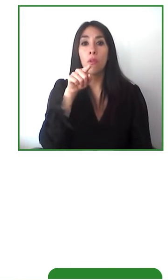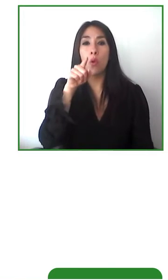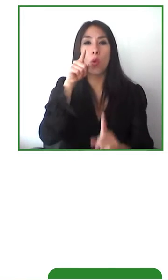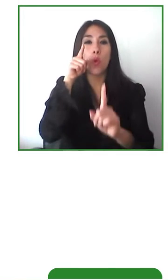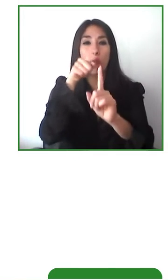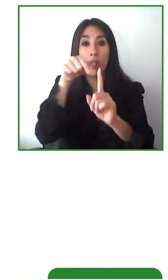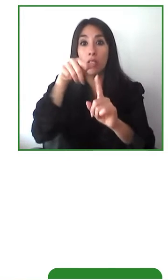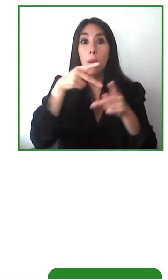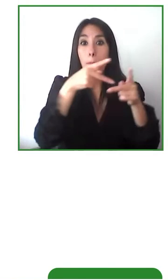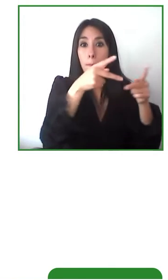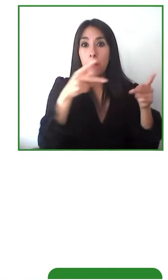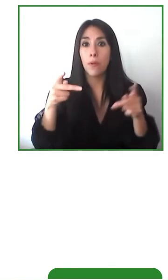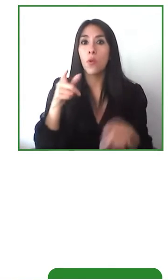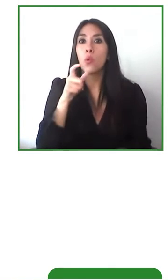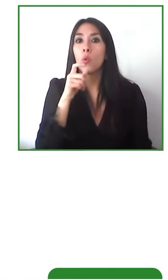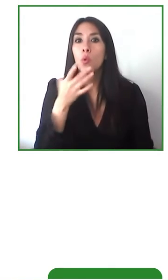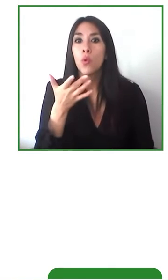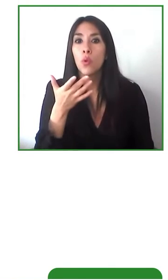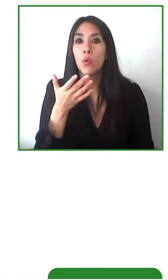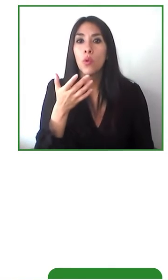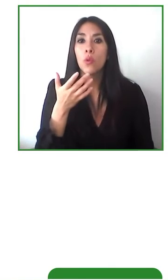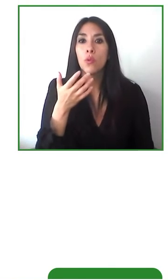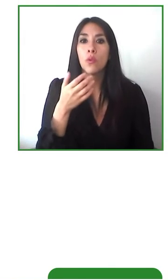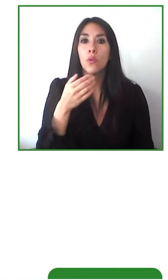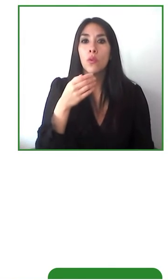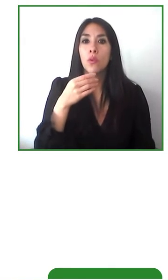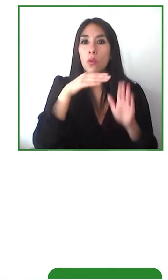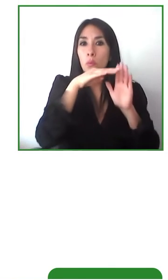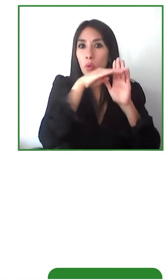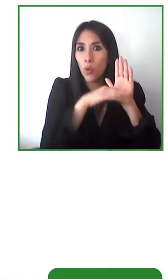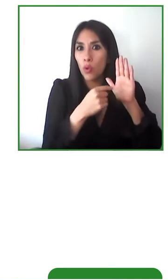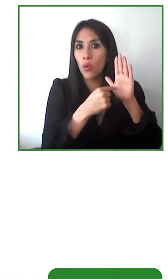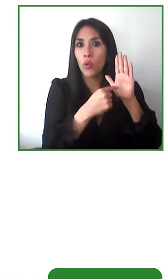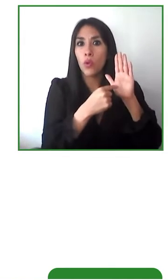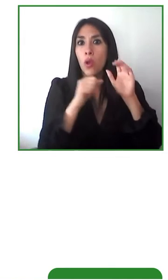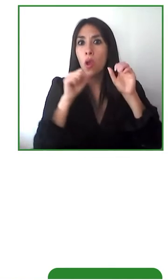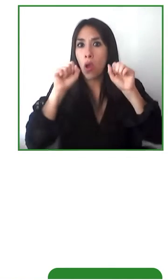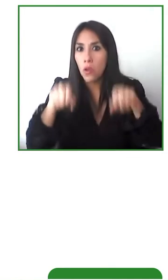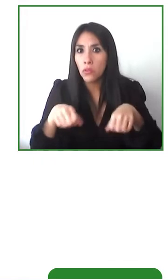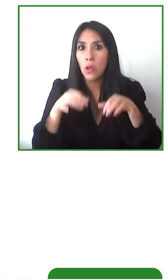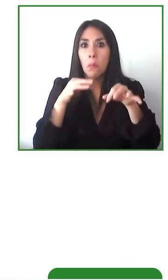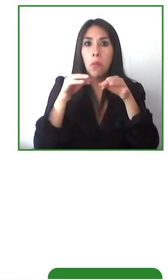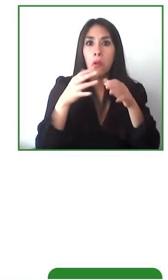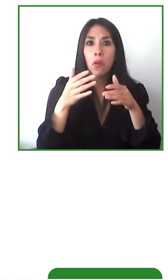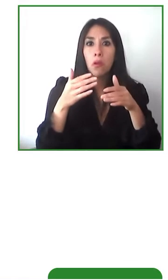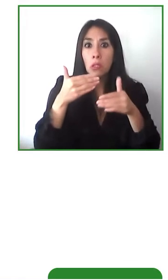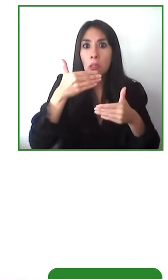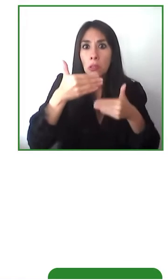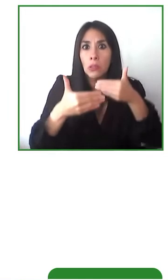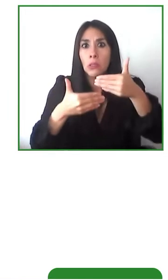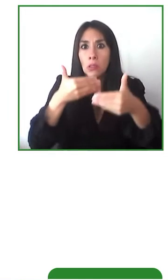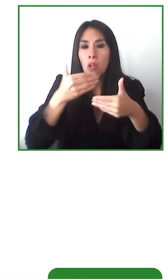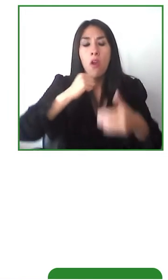have are below the possibility of progressing fastly but